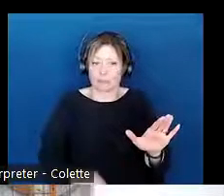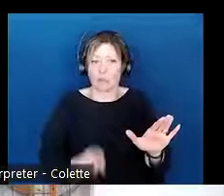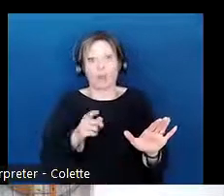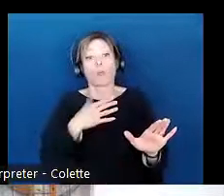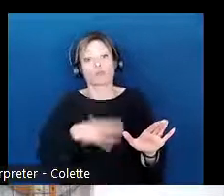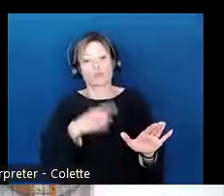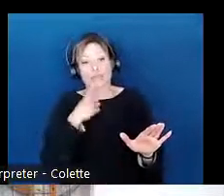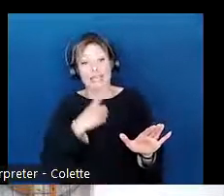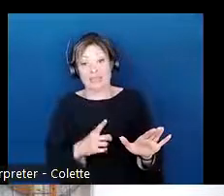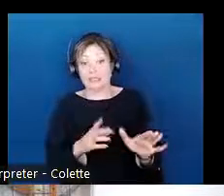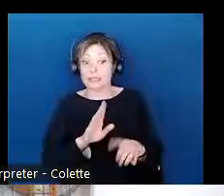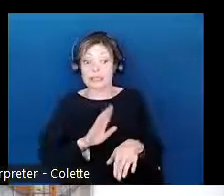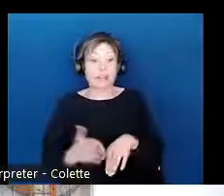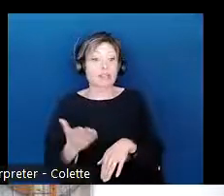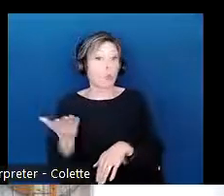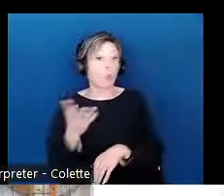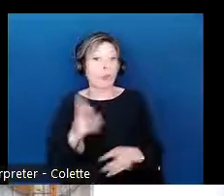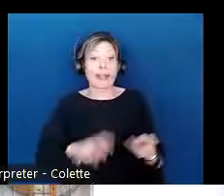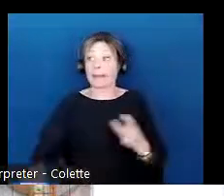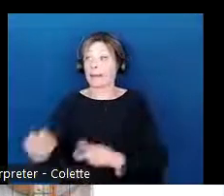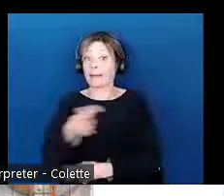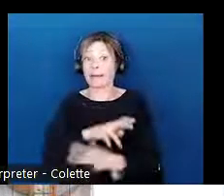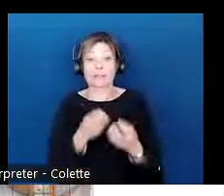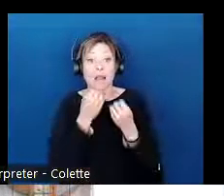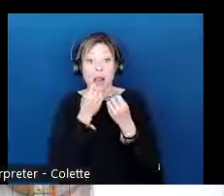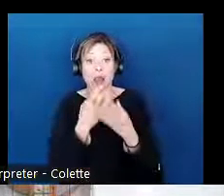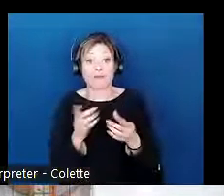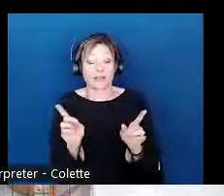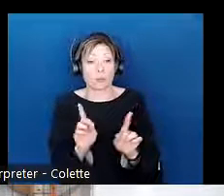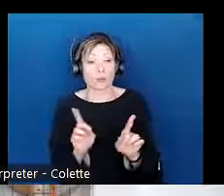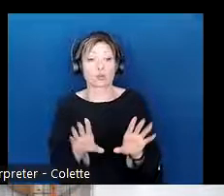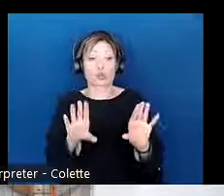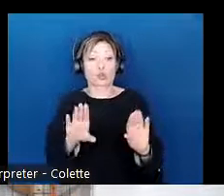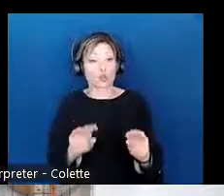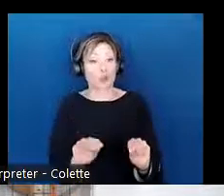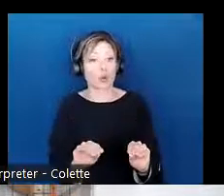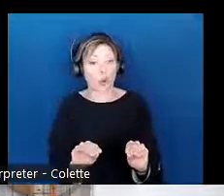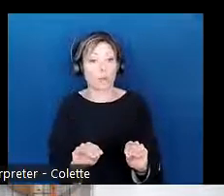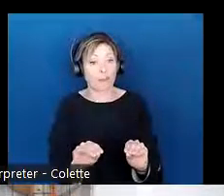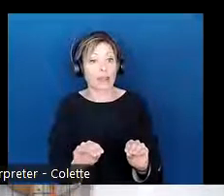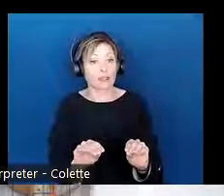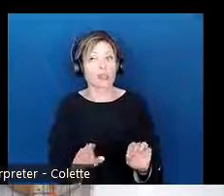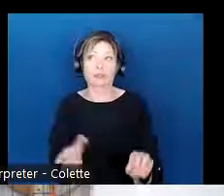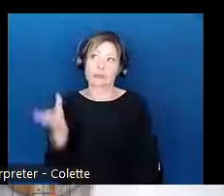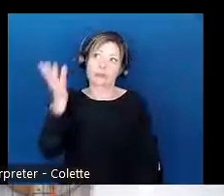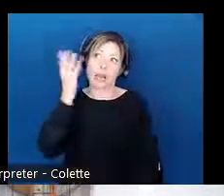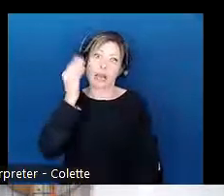um it's lovely just to take a few moments to just listen or see or touch what is around you